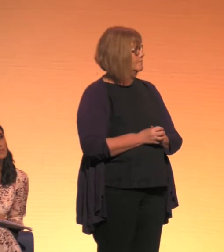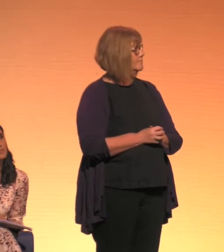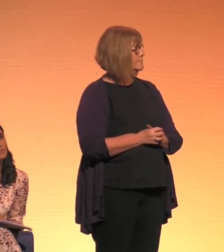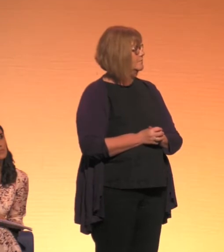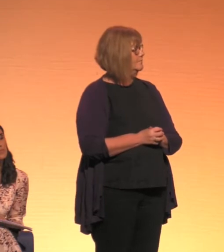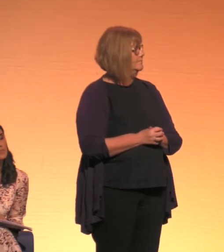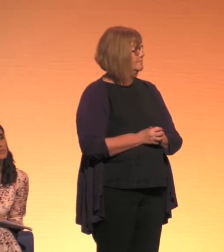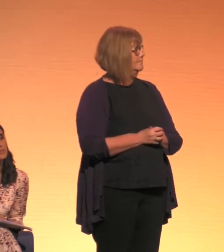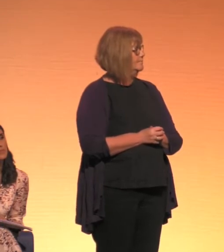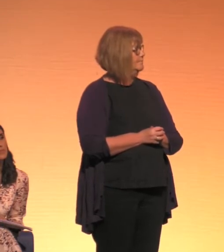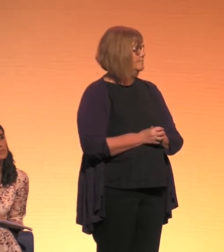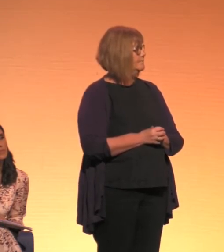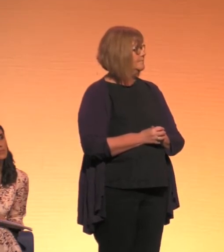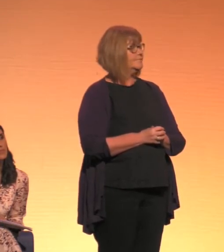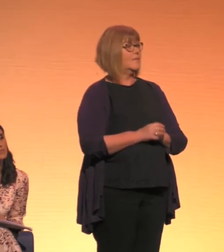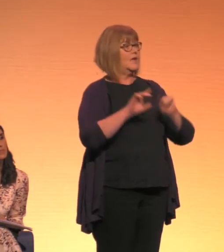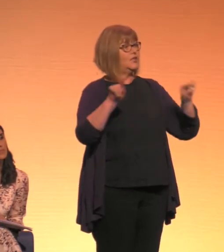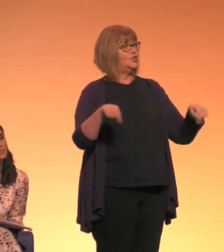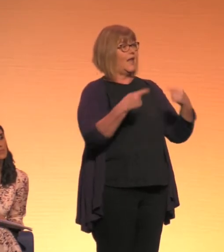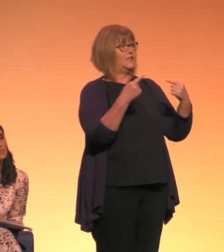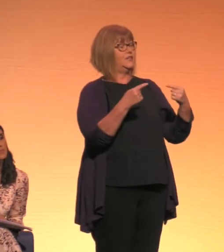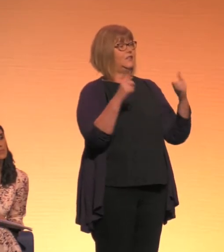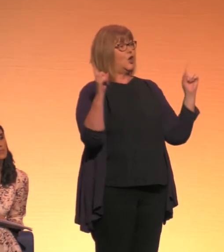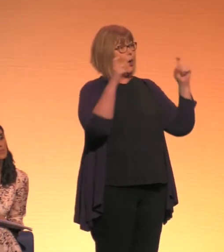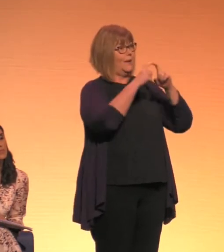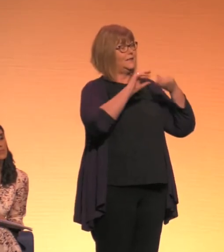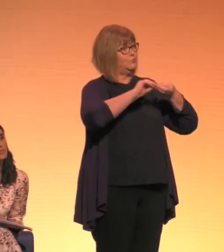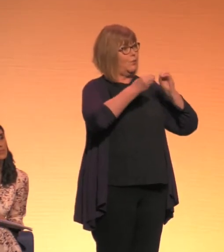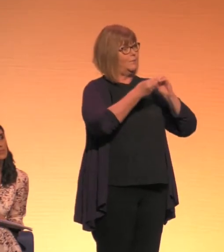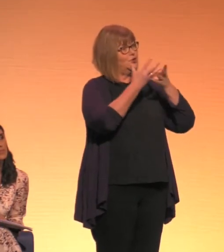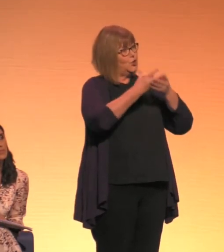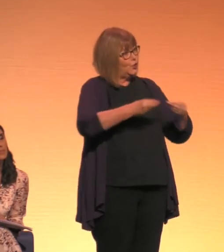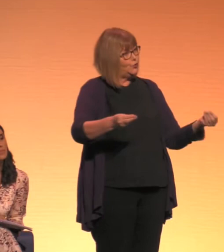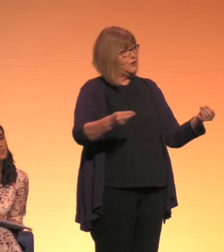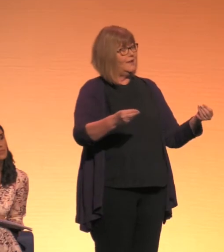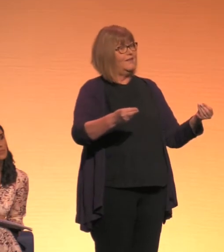The solutions to these challenges and complex problems that we deal daily lie with us.